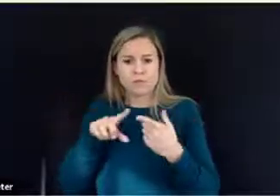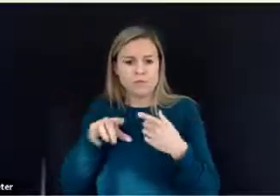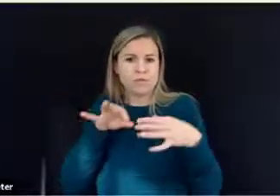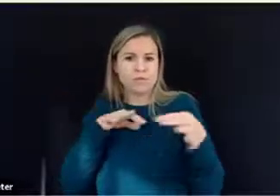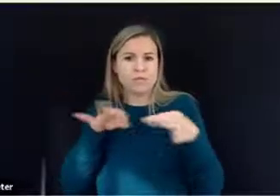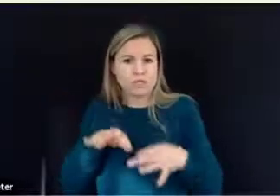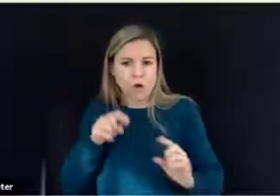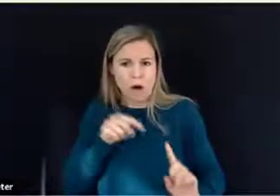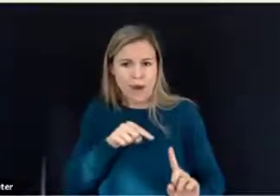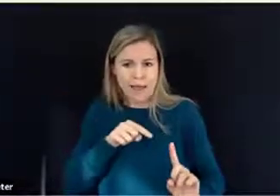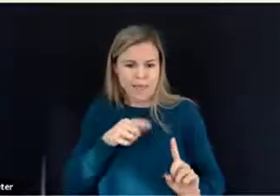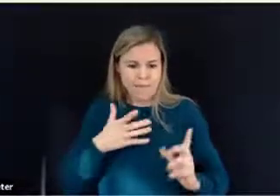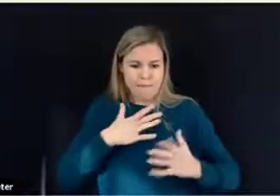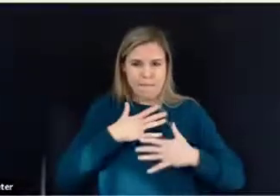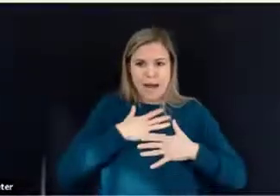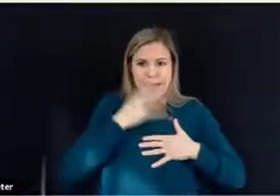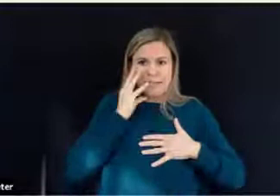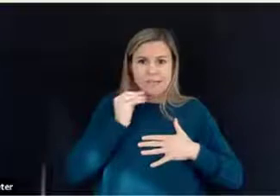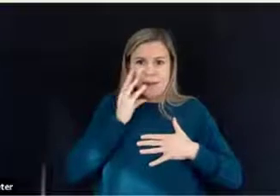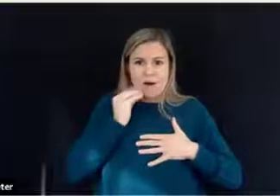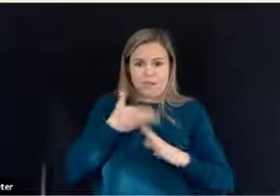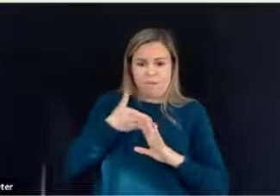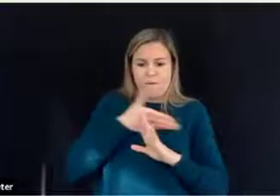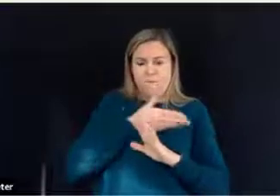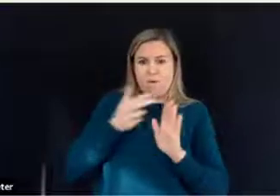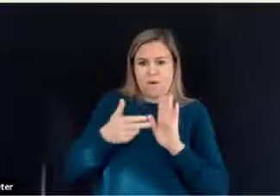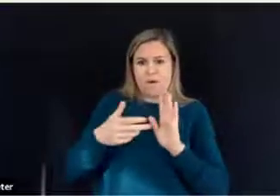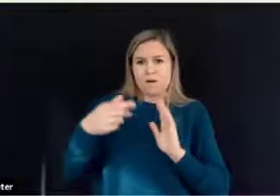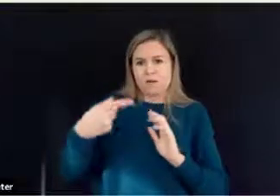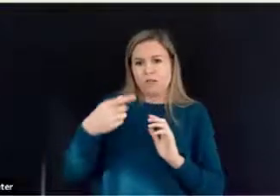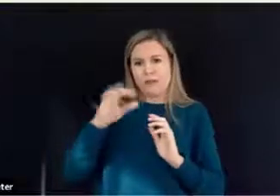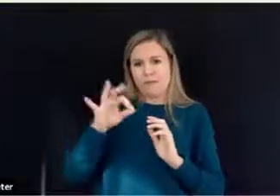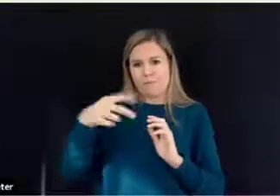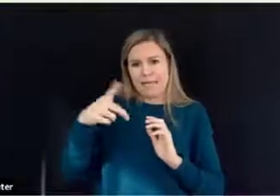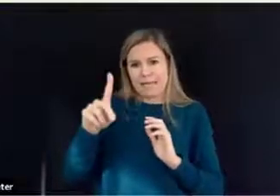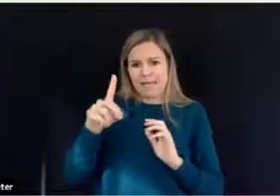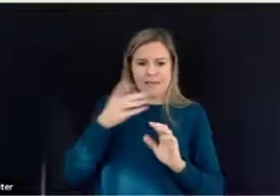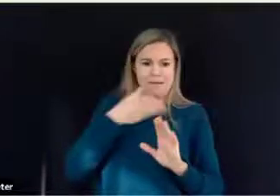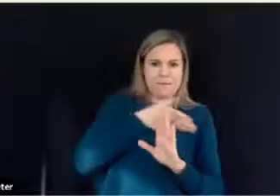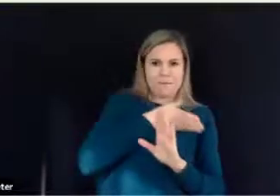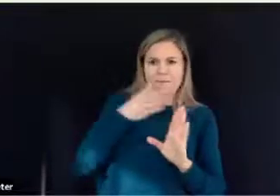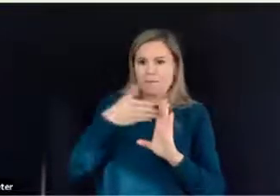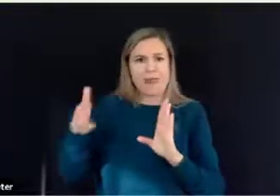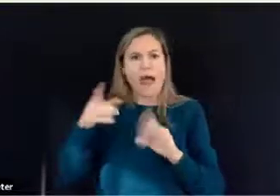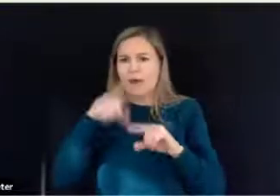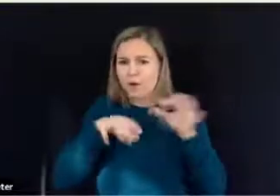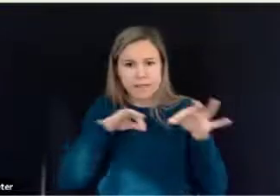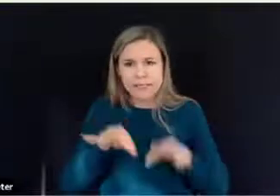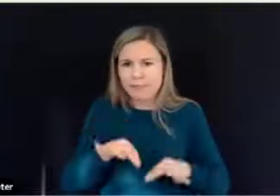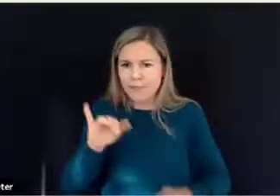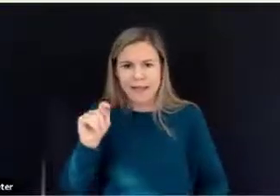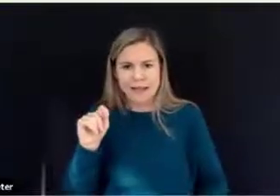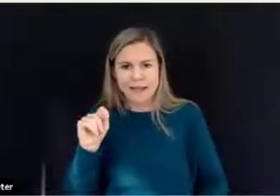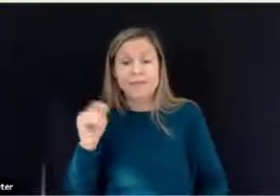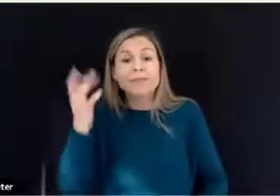what it was like before the GFPD and after the GFPD, and I know that that's why I am so passionate